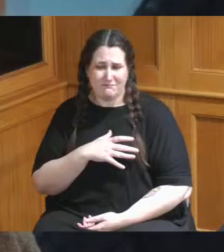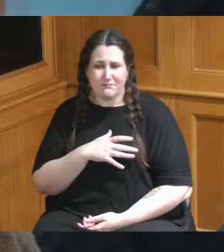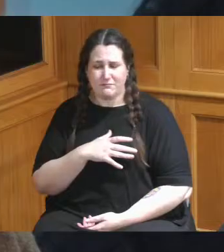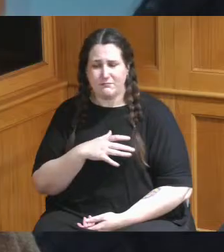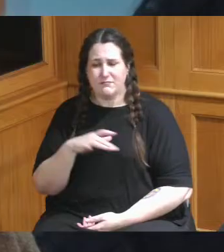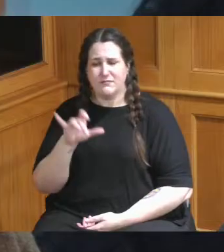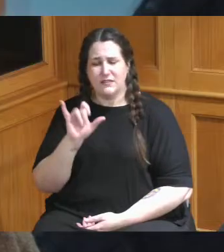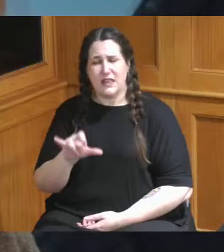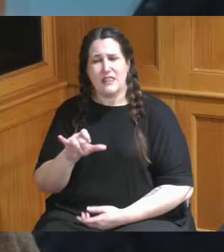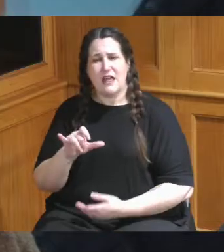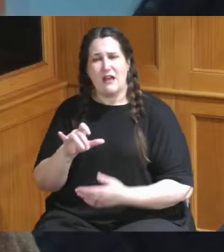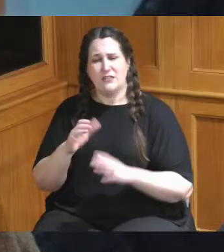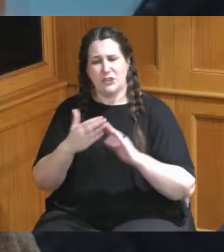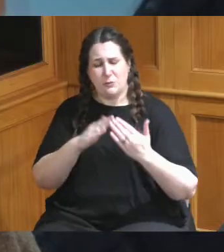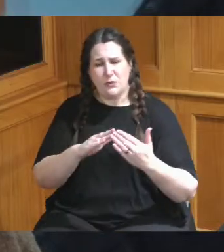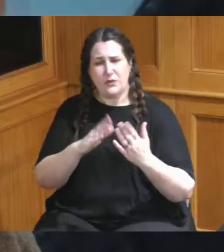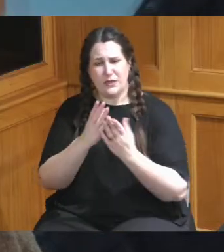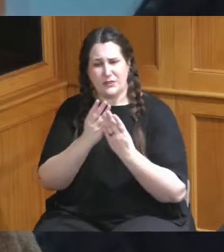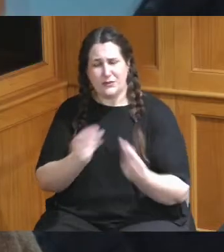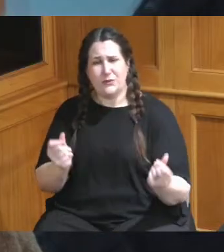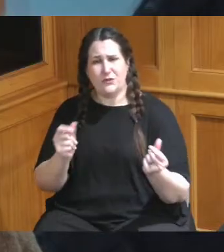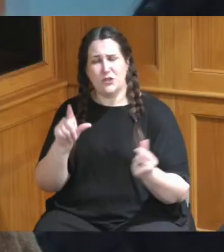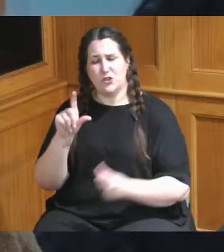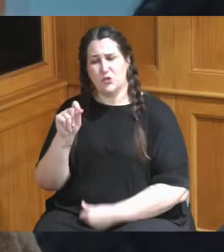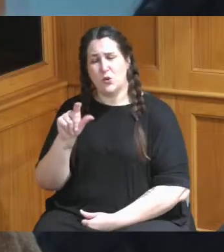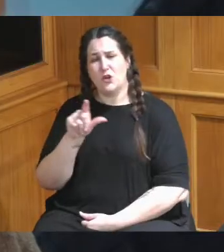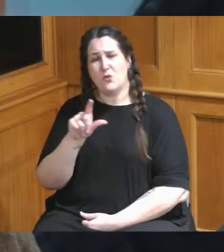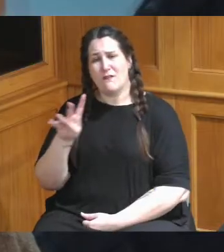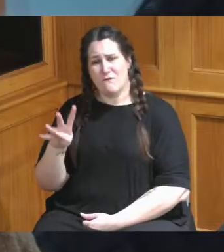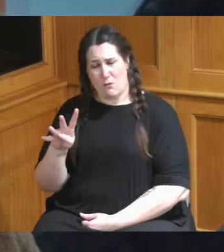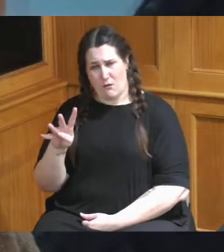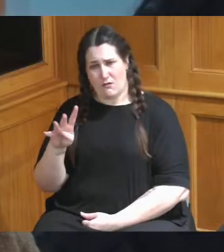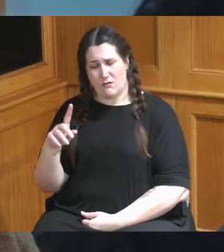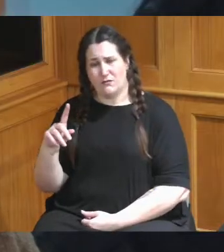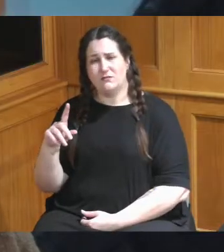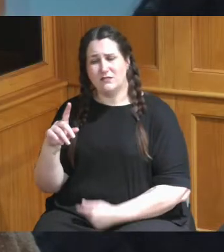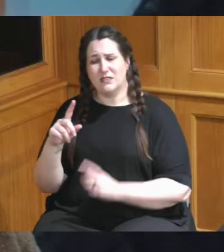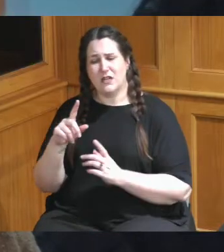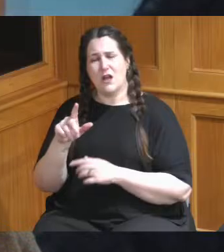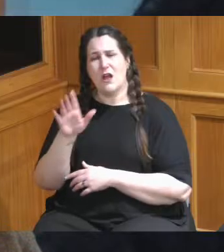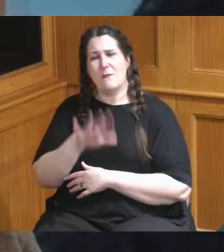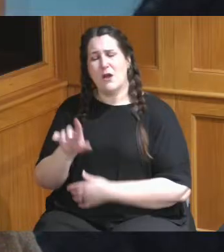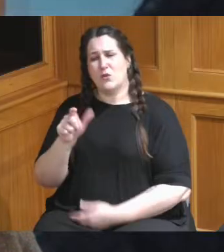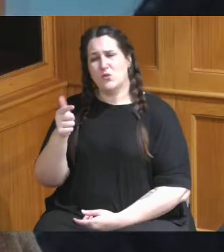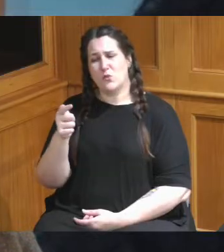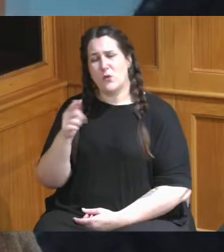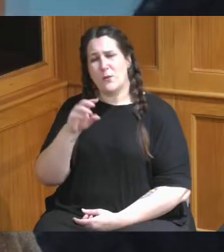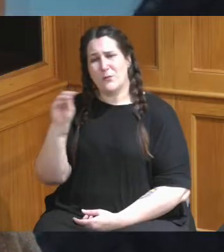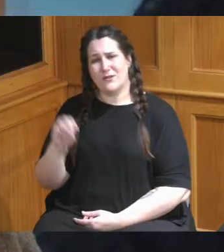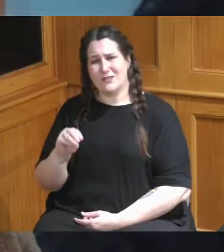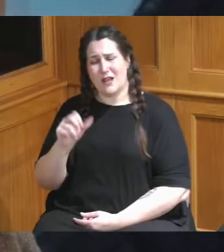found in their 2024 Status of Girls report that around 21% of Ohio girls have experienced sexual